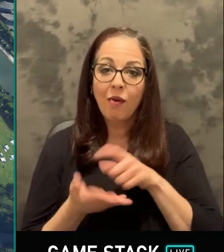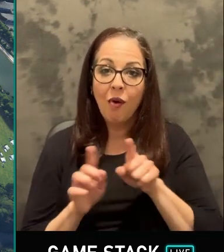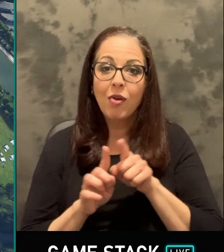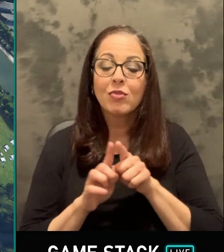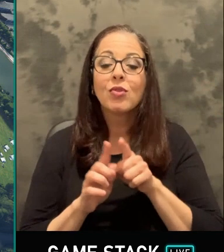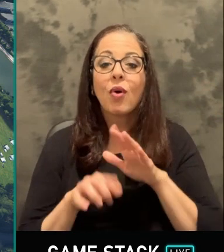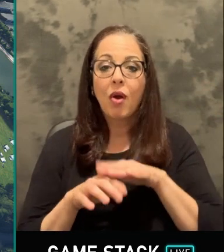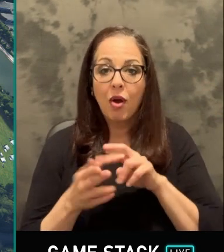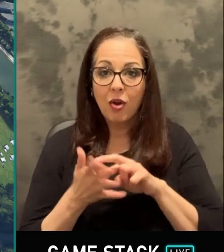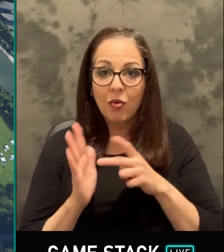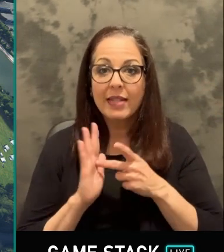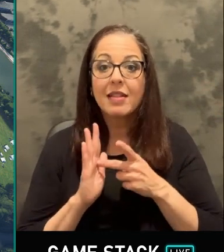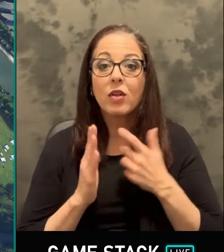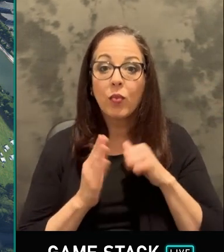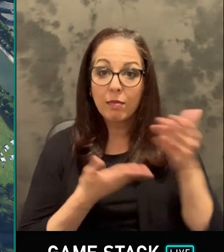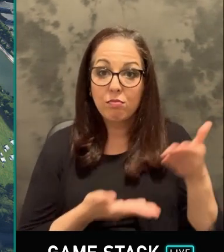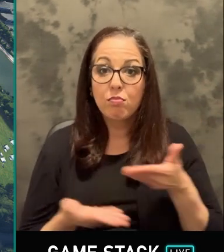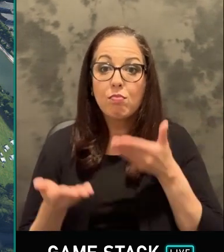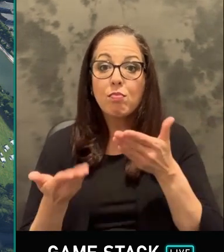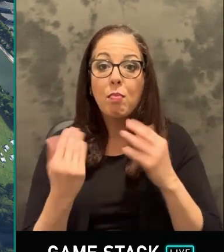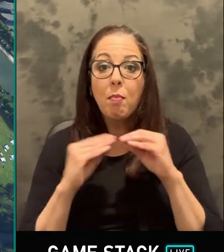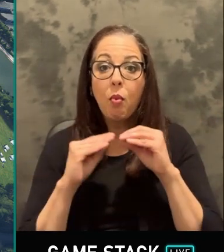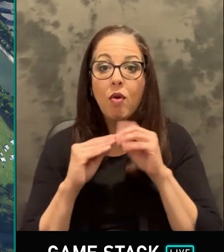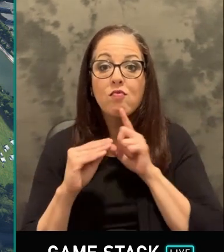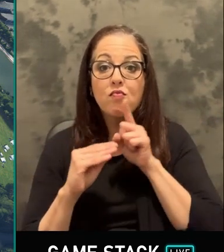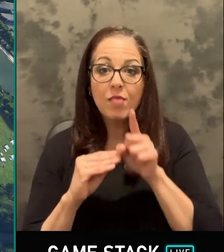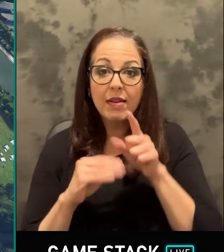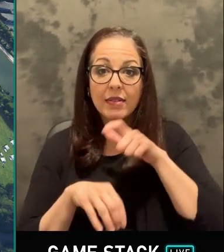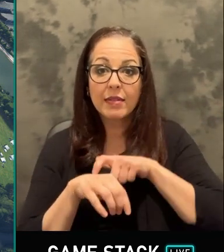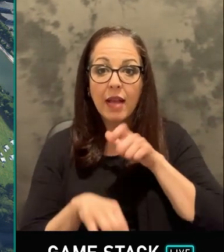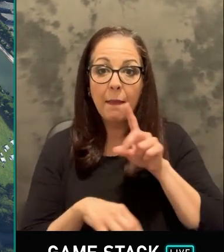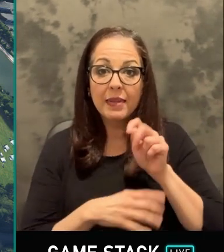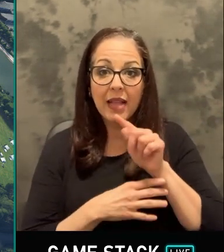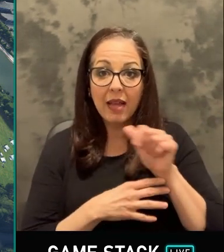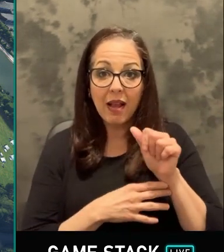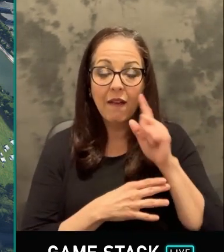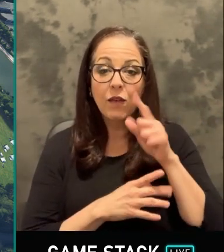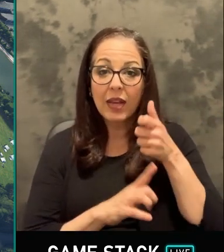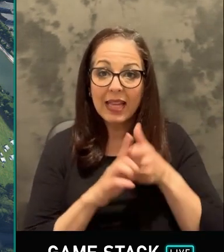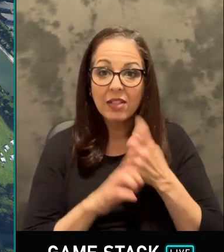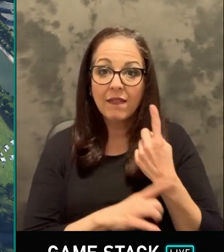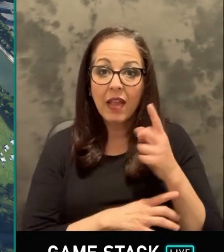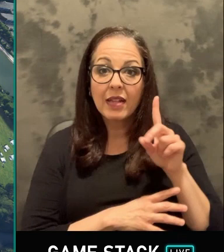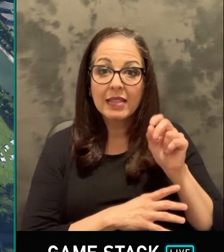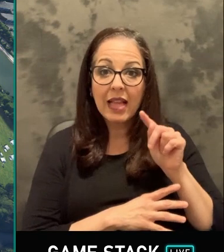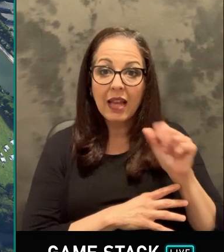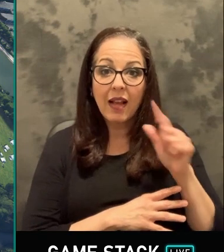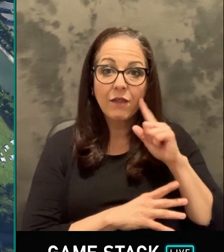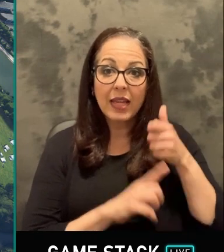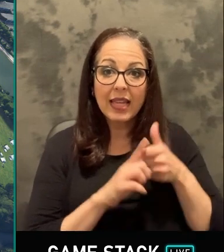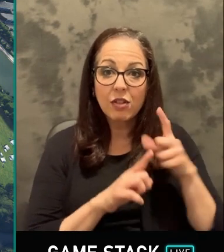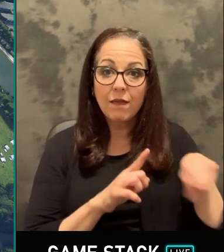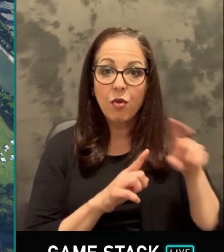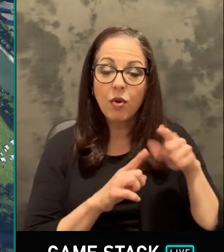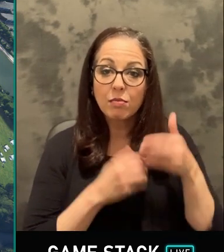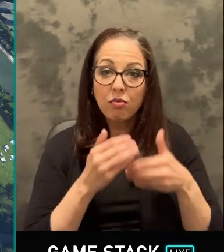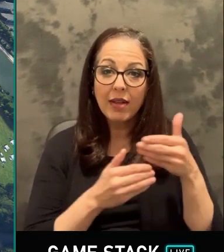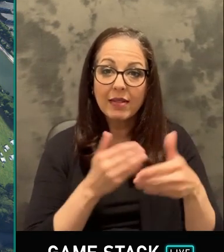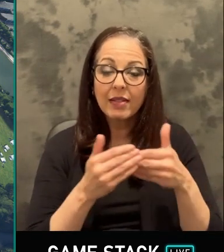data in the future, and for each of these data, each of these process, we add some Azure setup and these set up,